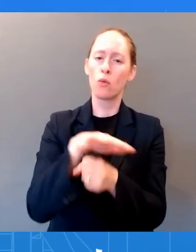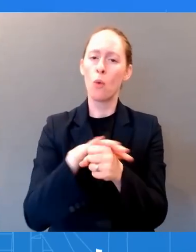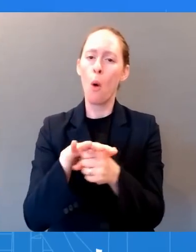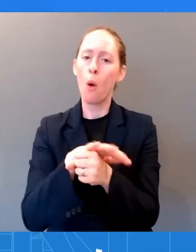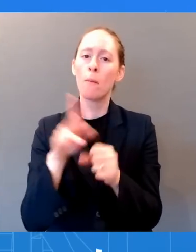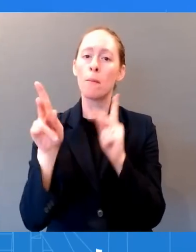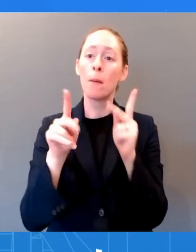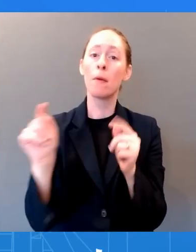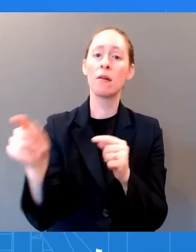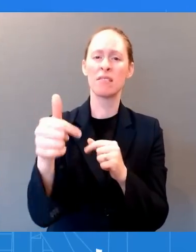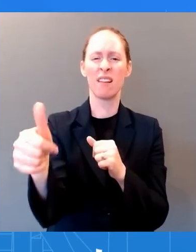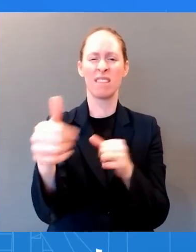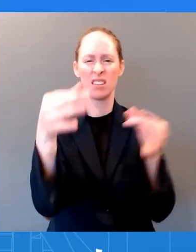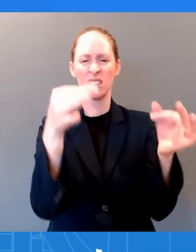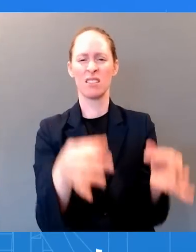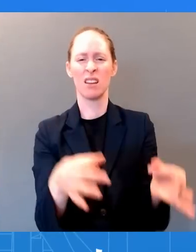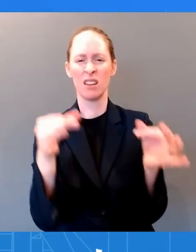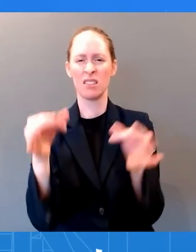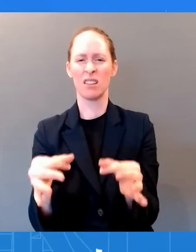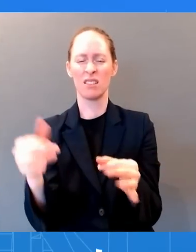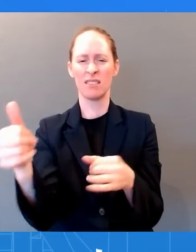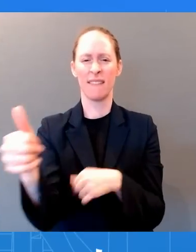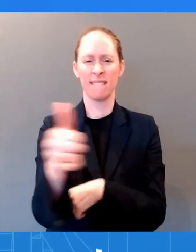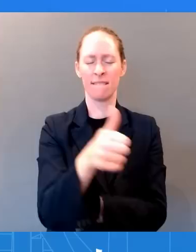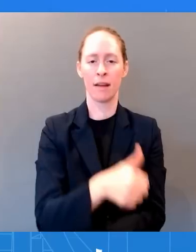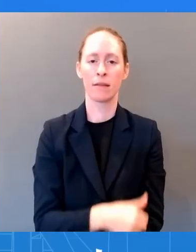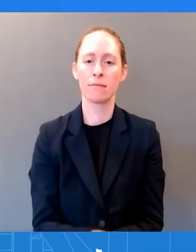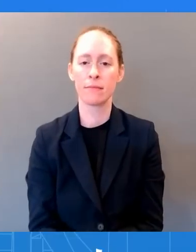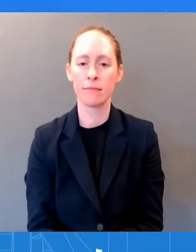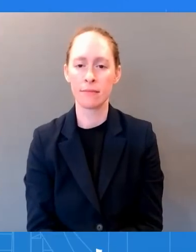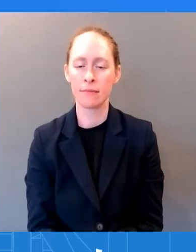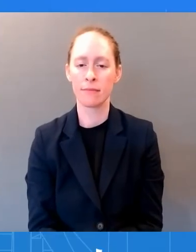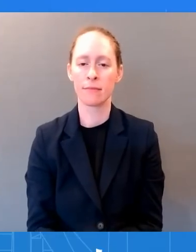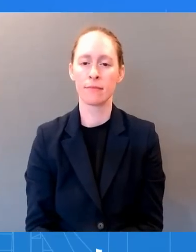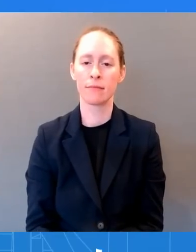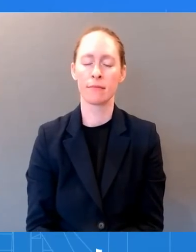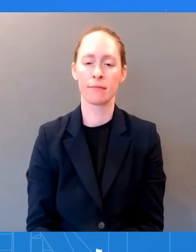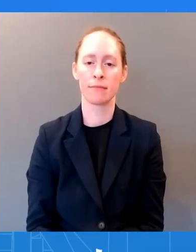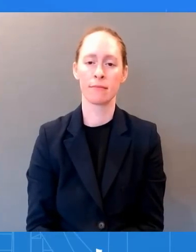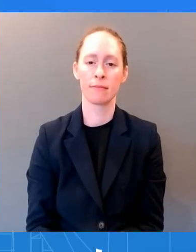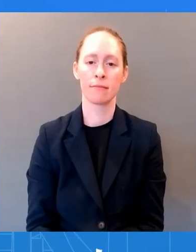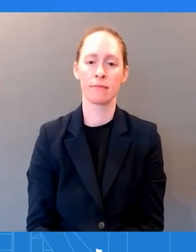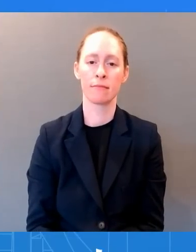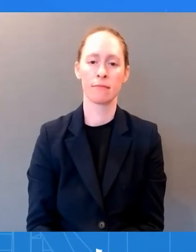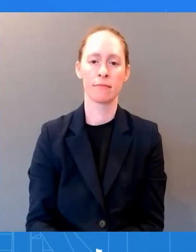about the importance of vaccination. So this is what we've learned -- because we have learned from some lessons